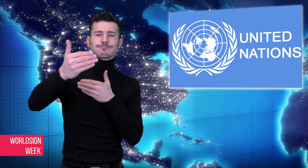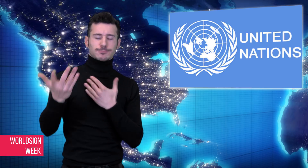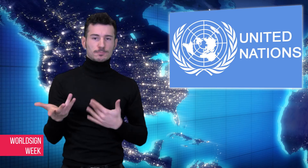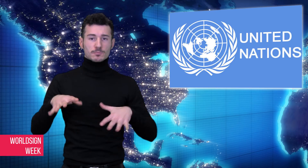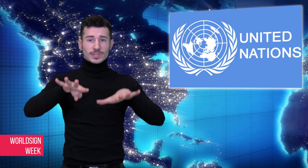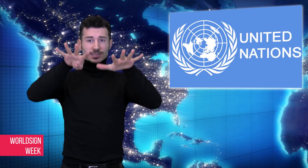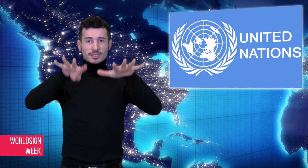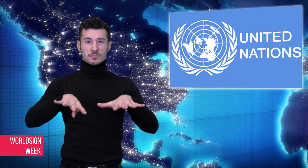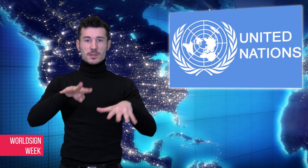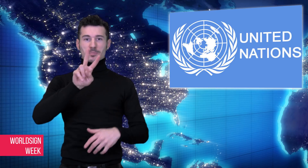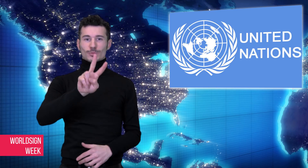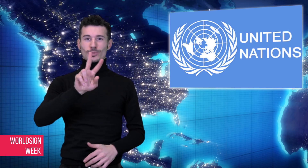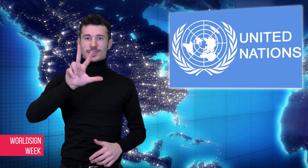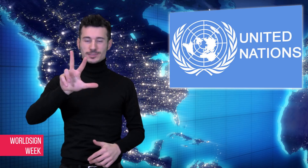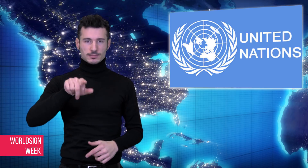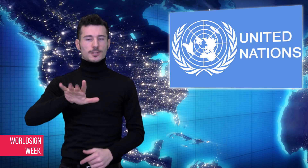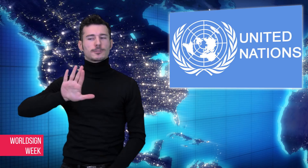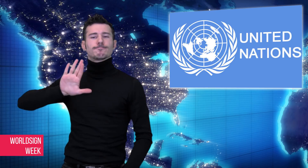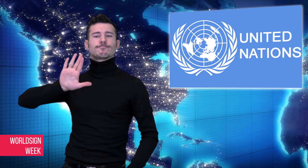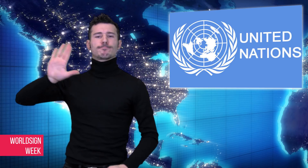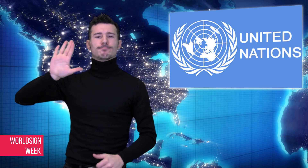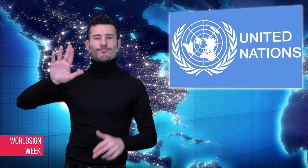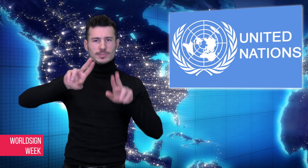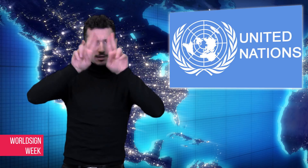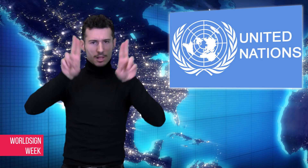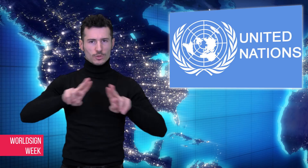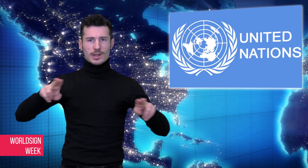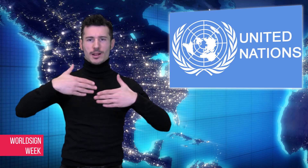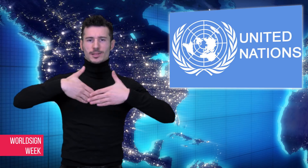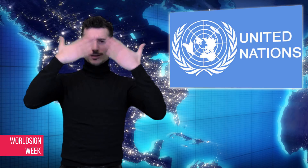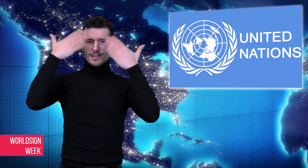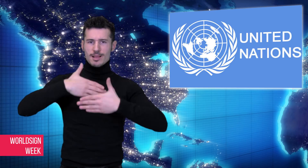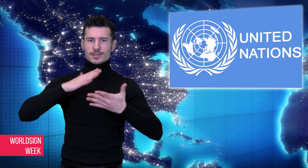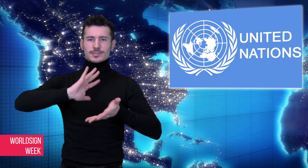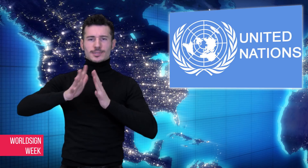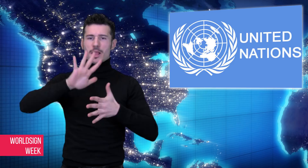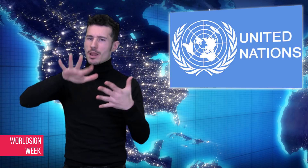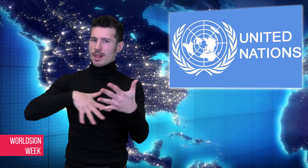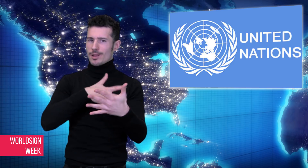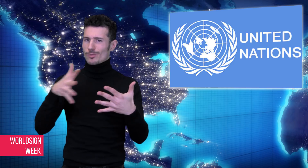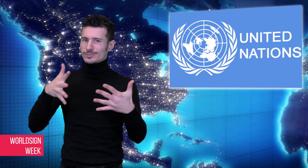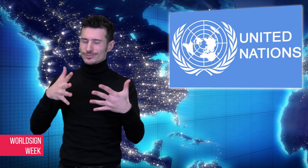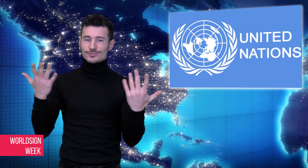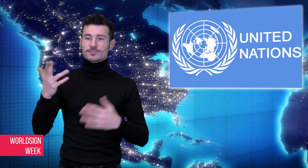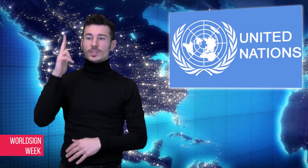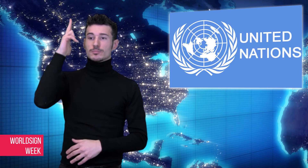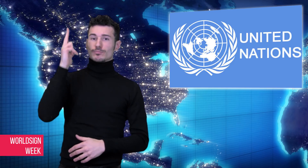“International Day of Sign Languages”